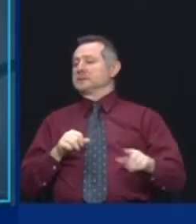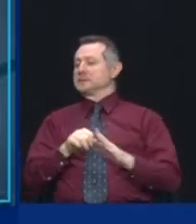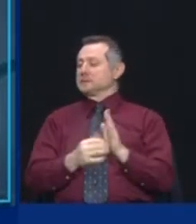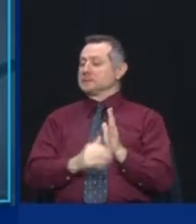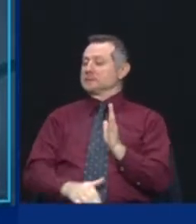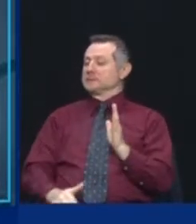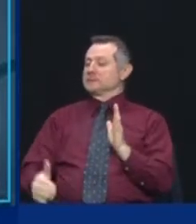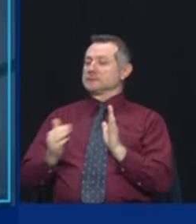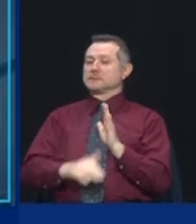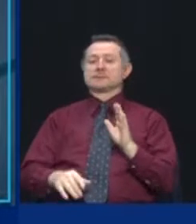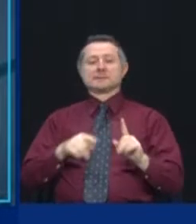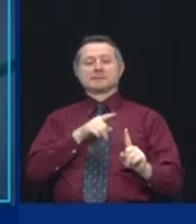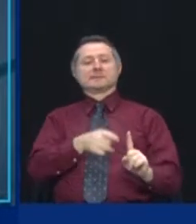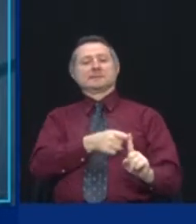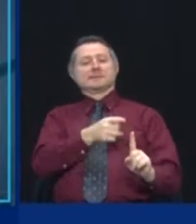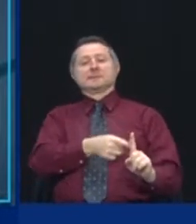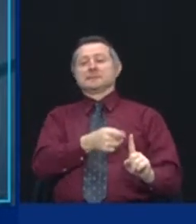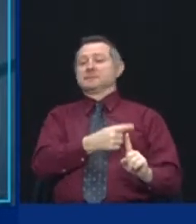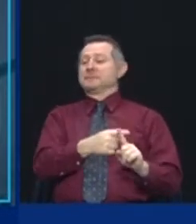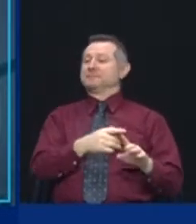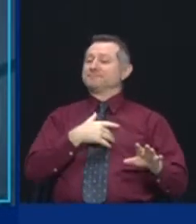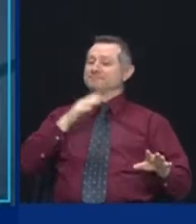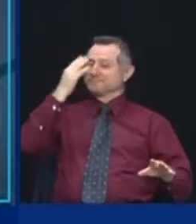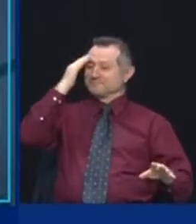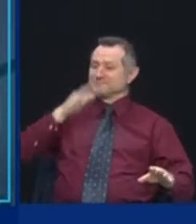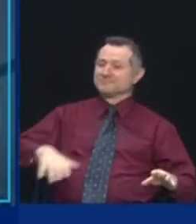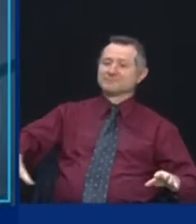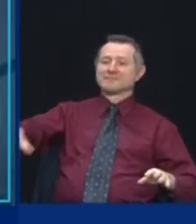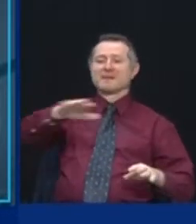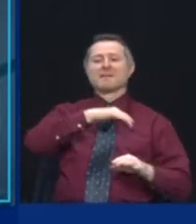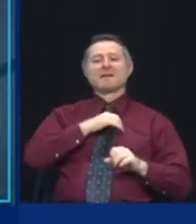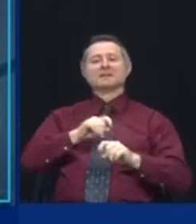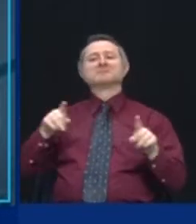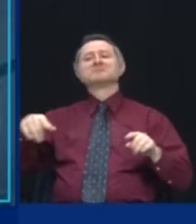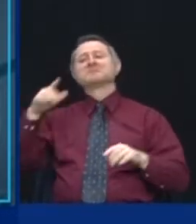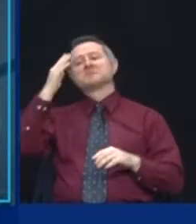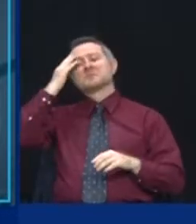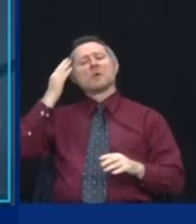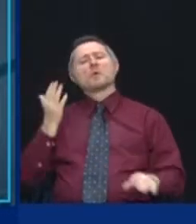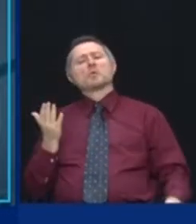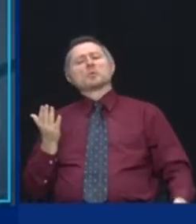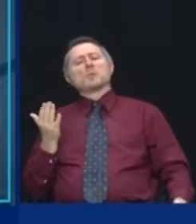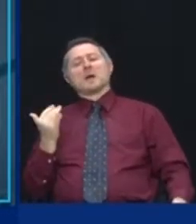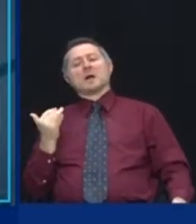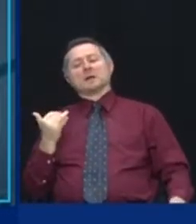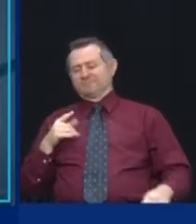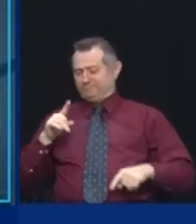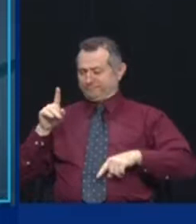POSITIVITY ACROSS THE STATE. AND I TALK ABOUT THIS ALL THE TIME.